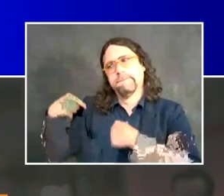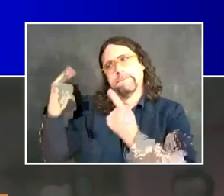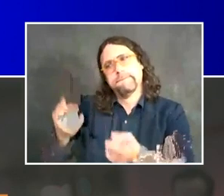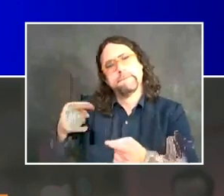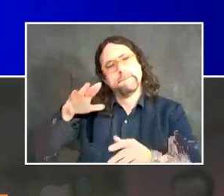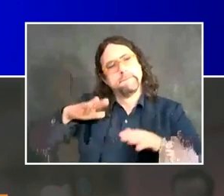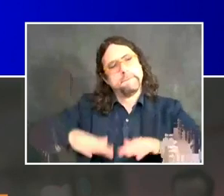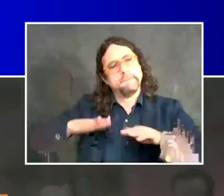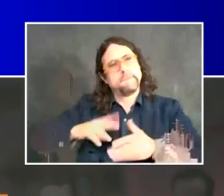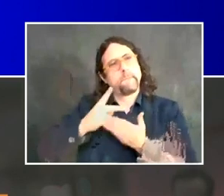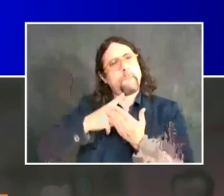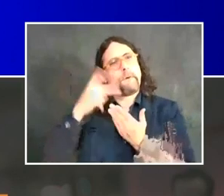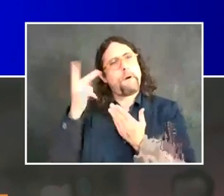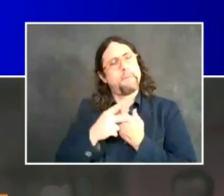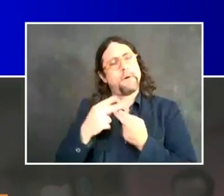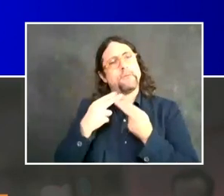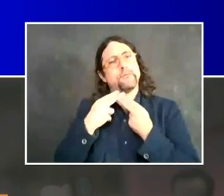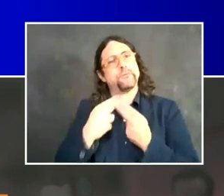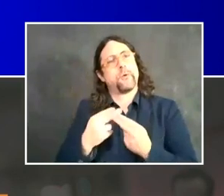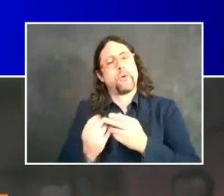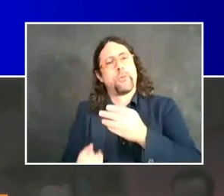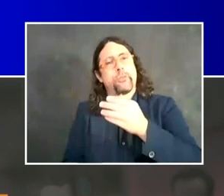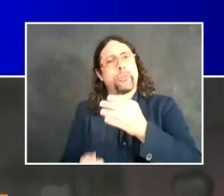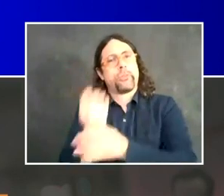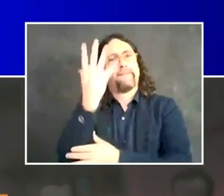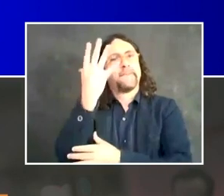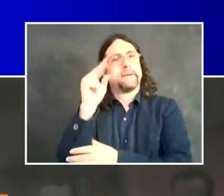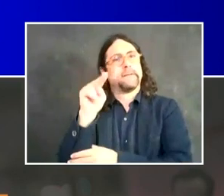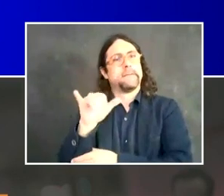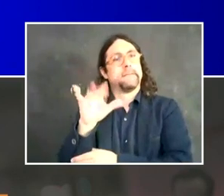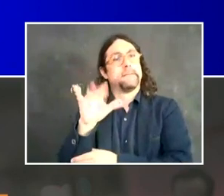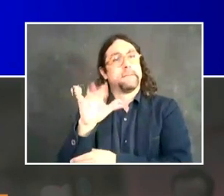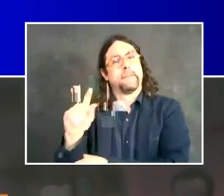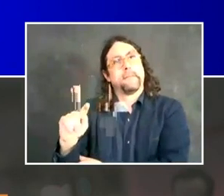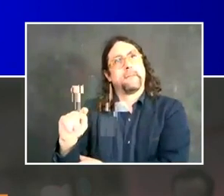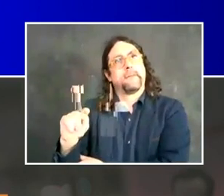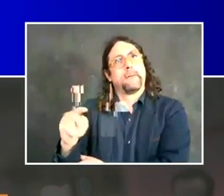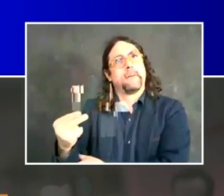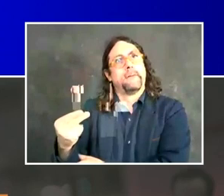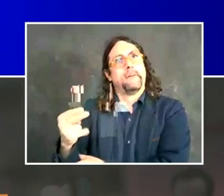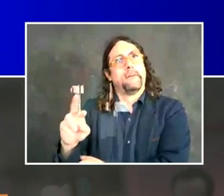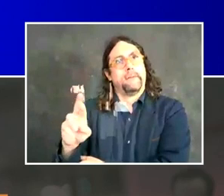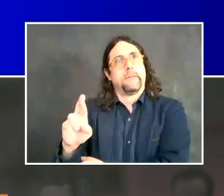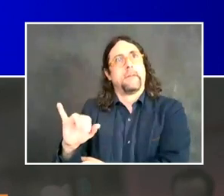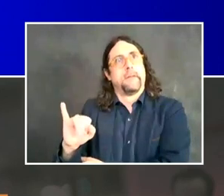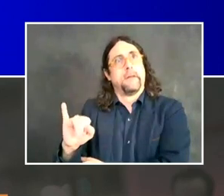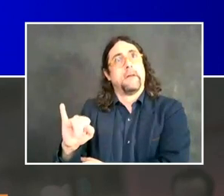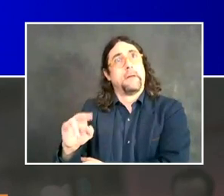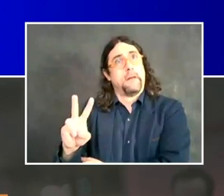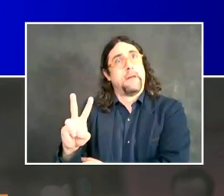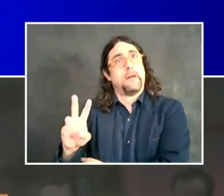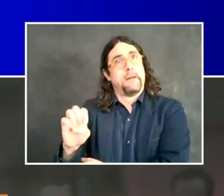THAT'S WHY THRIVE NYC EXISTS TO BREAK DOWN THE BARRIERS AND